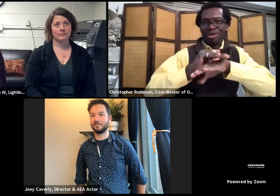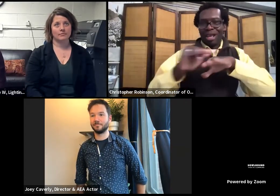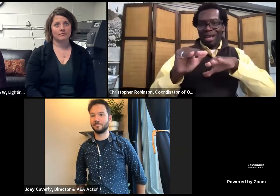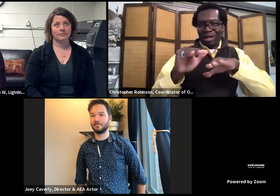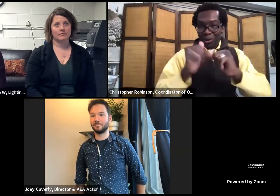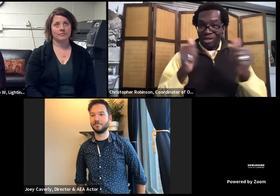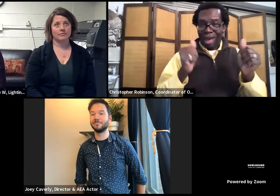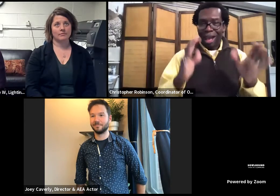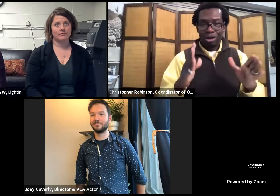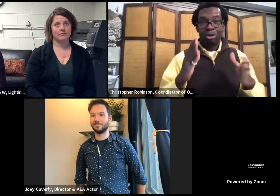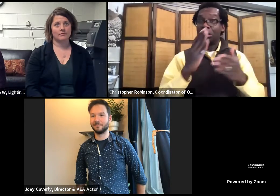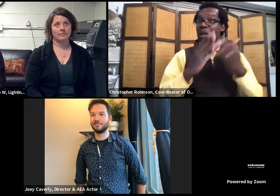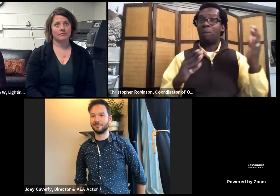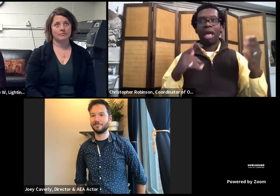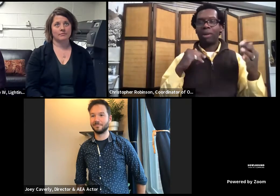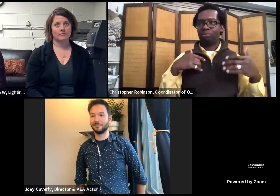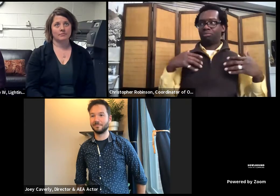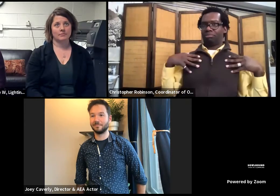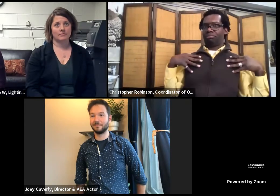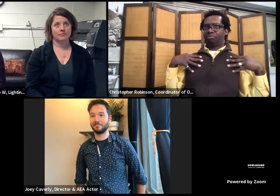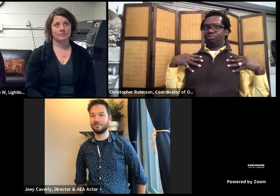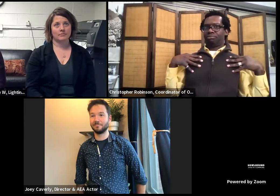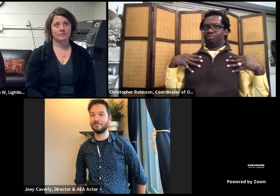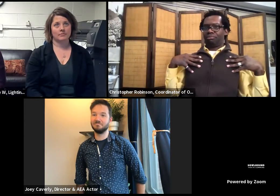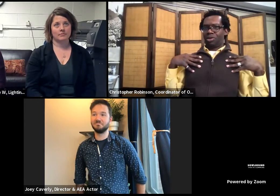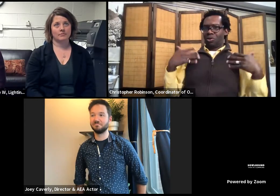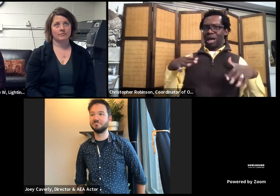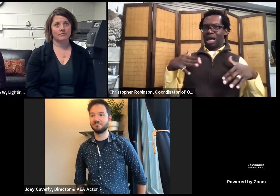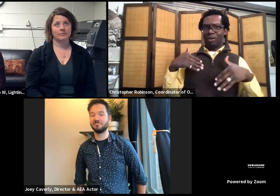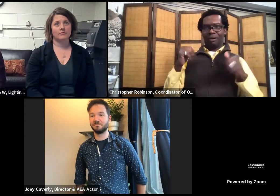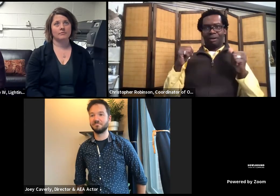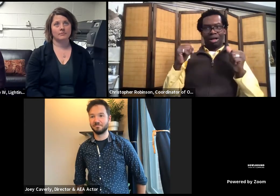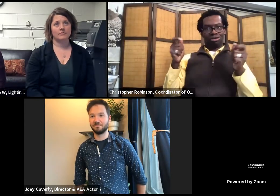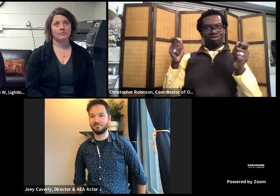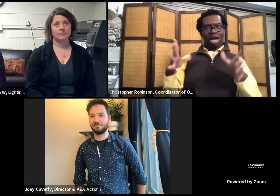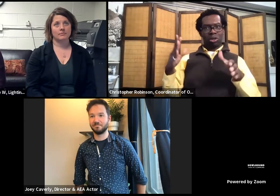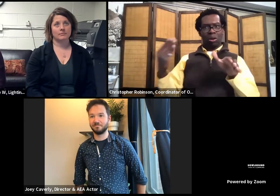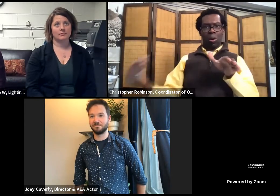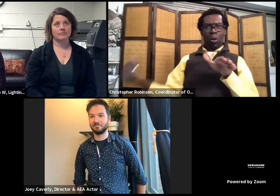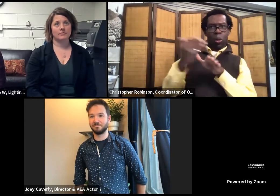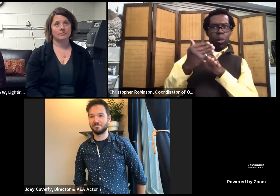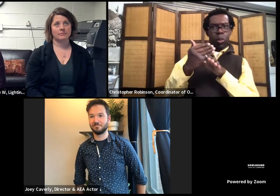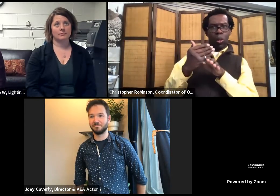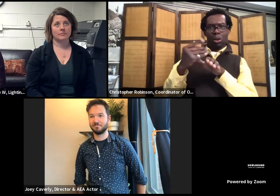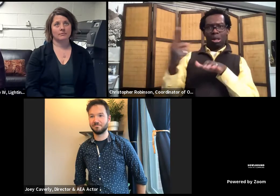hopping up on stage with the actors. Some people feel a little bit off put by that.